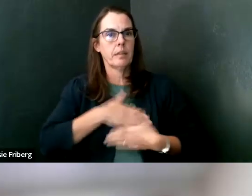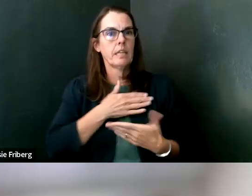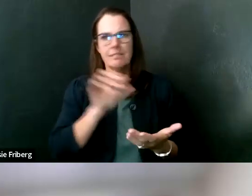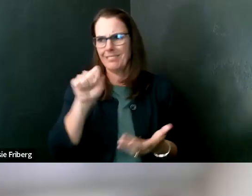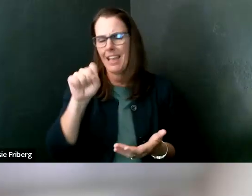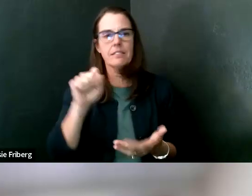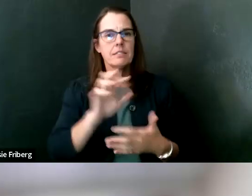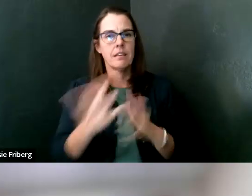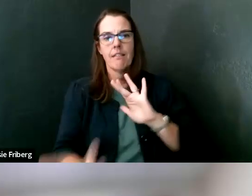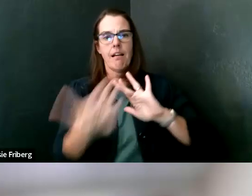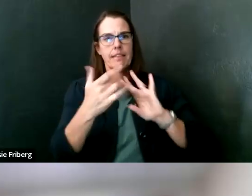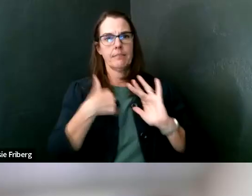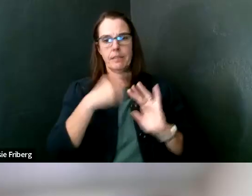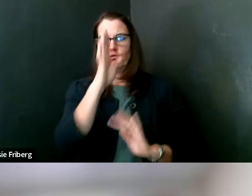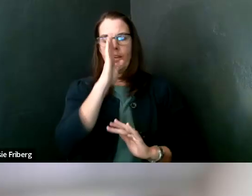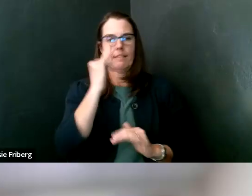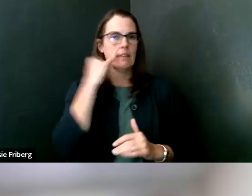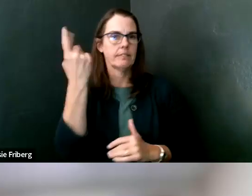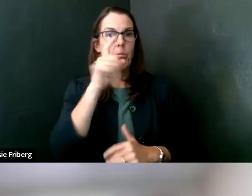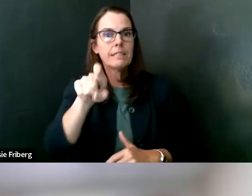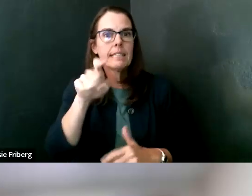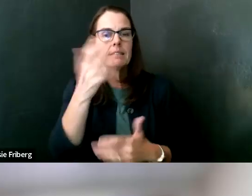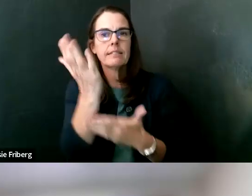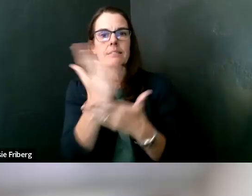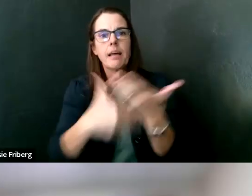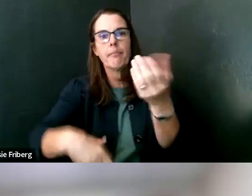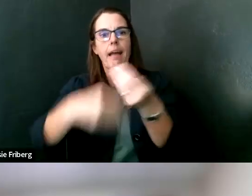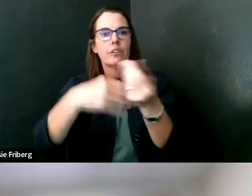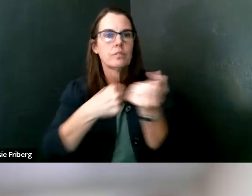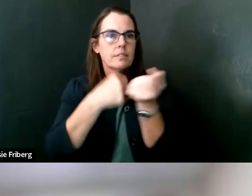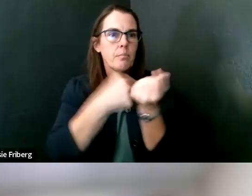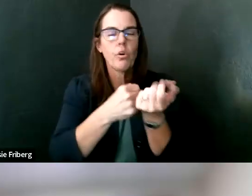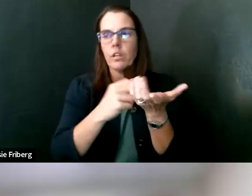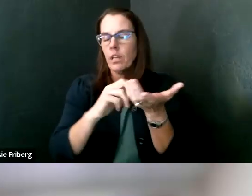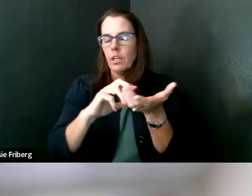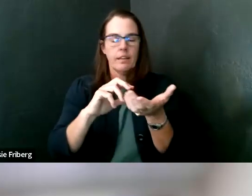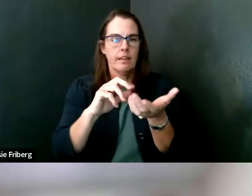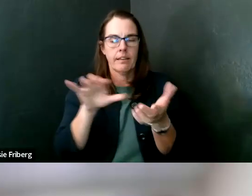to reach out to me directly if someone needs some extra support navigating related to medications.